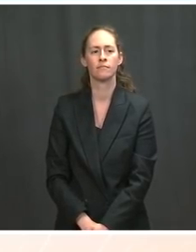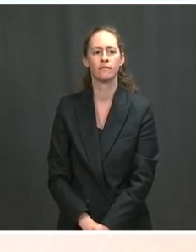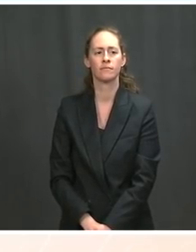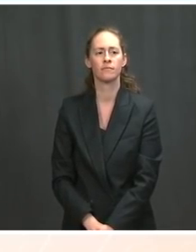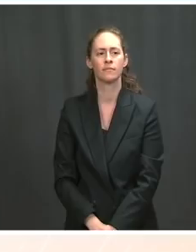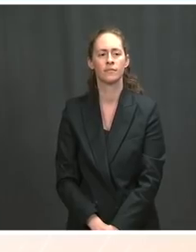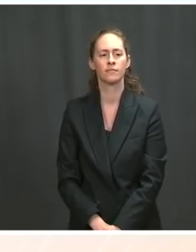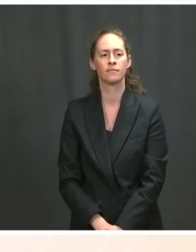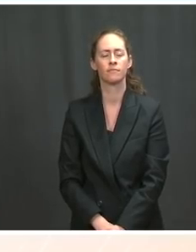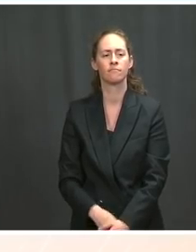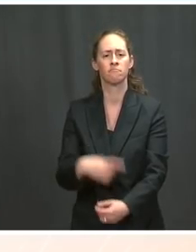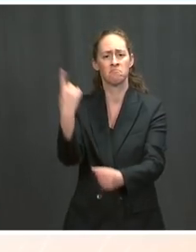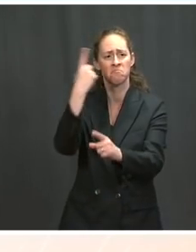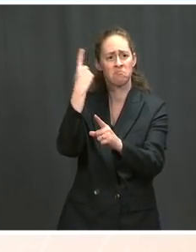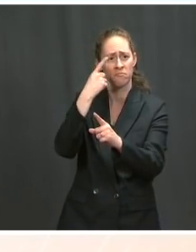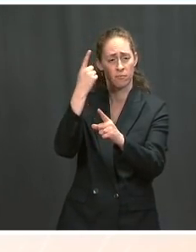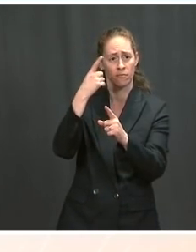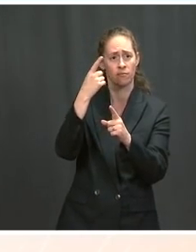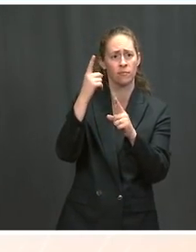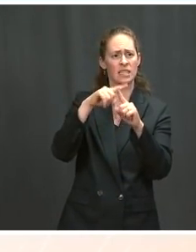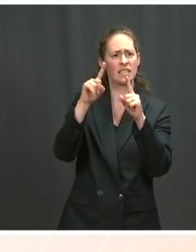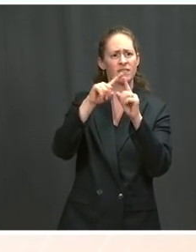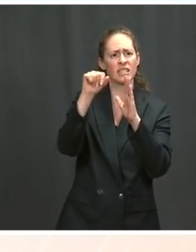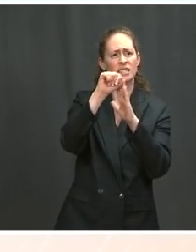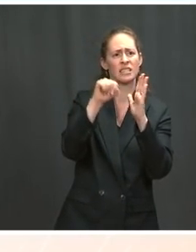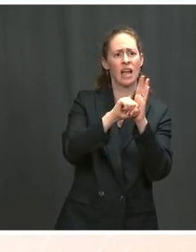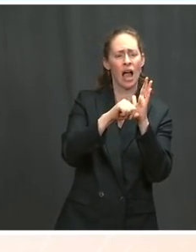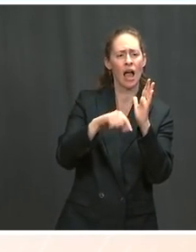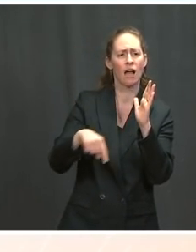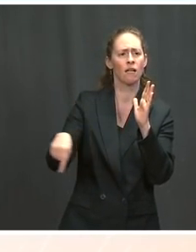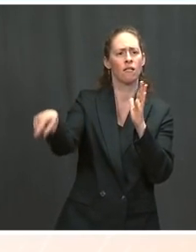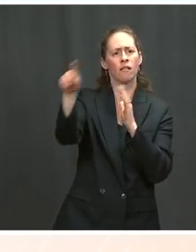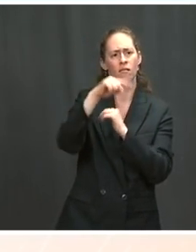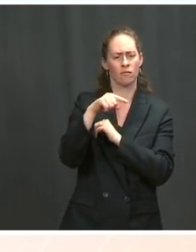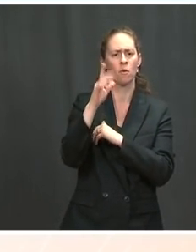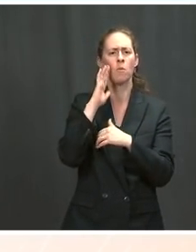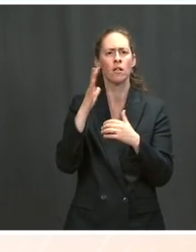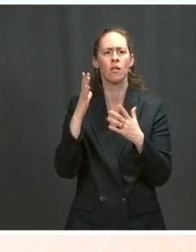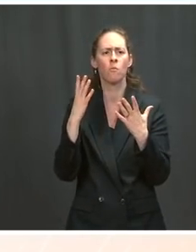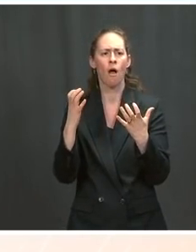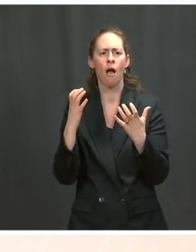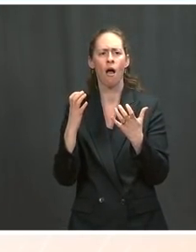Ms. Psaki: Well, we have issued a statement of administrative pol- -- administration policy,